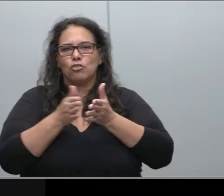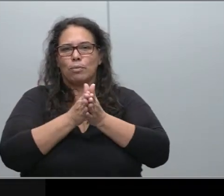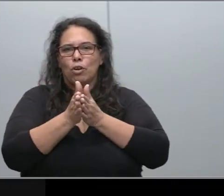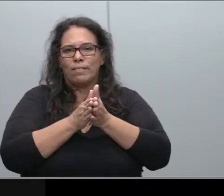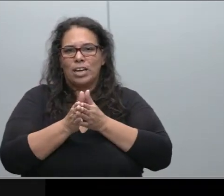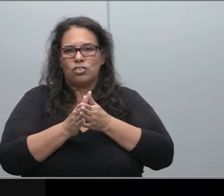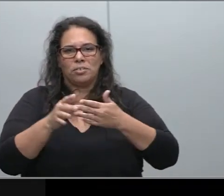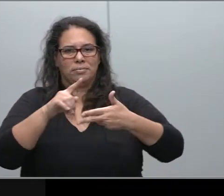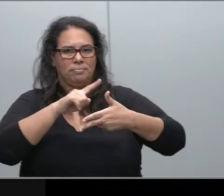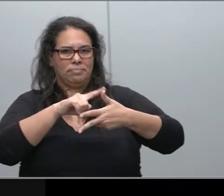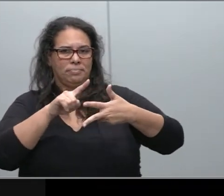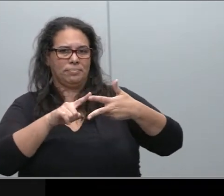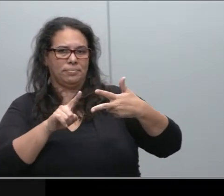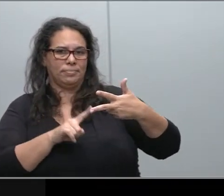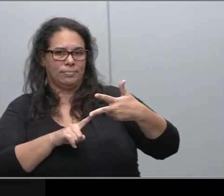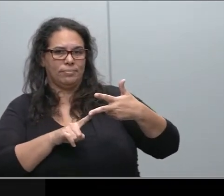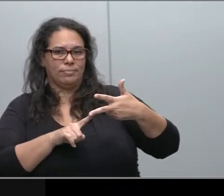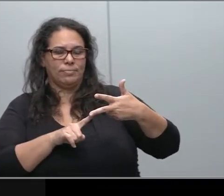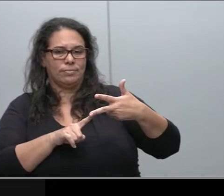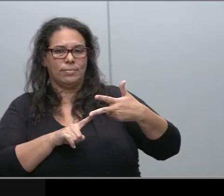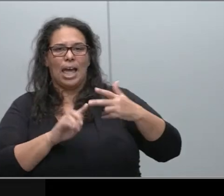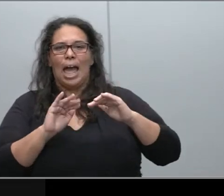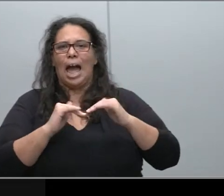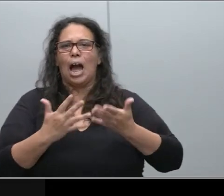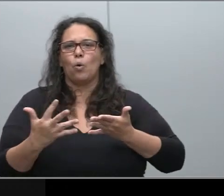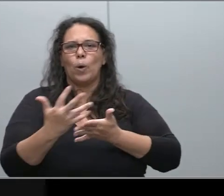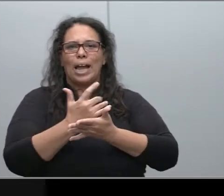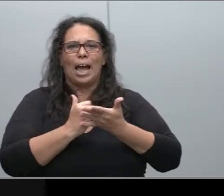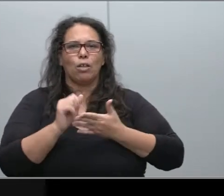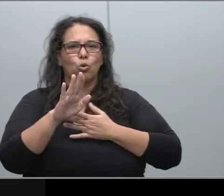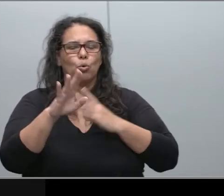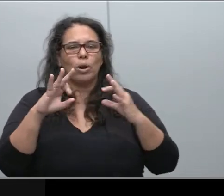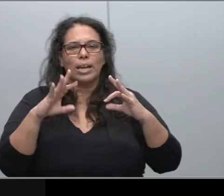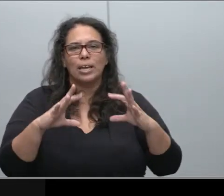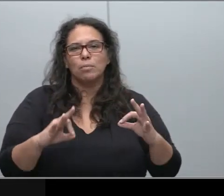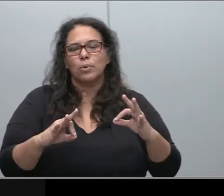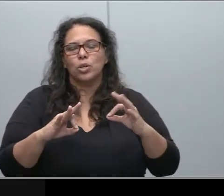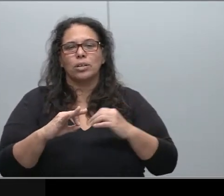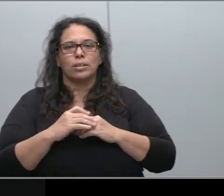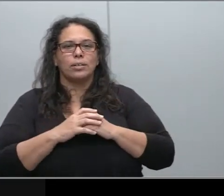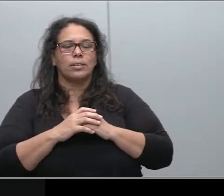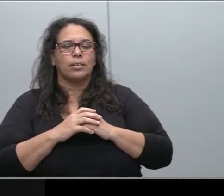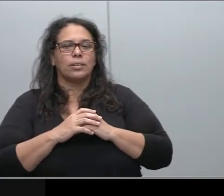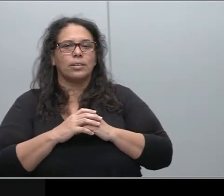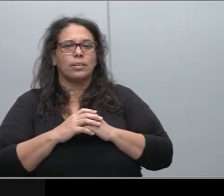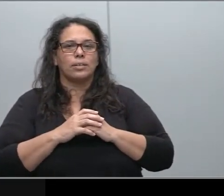who are served by one of our community partners for mental health.